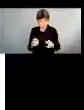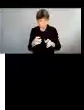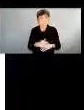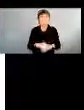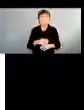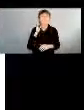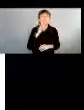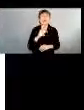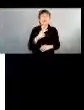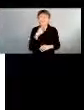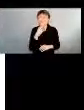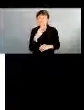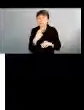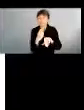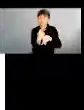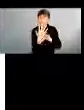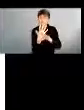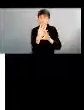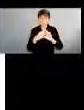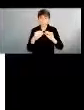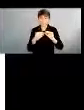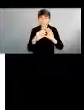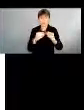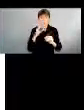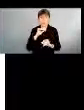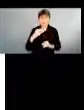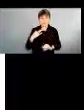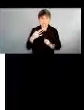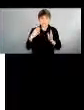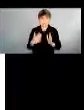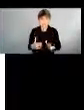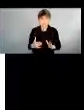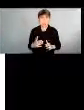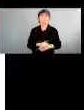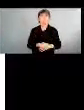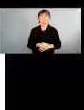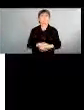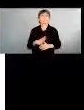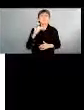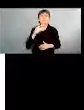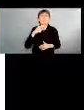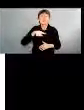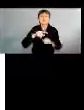so if you would prefer to answer the application questions verbally you can submit an audio